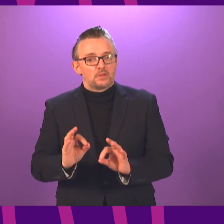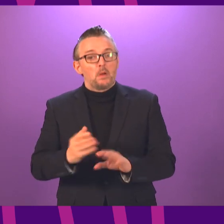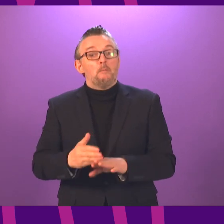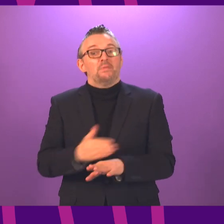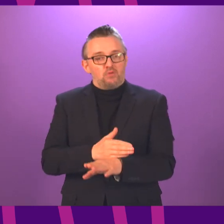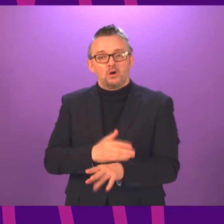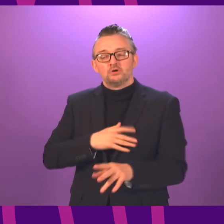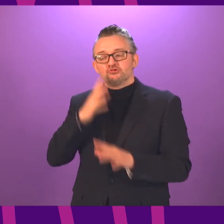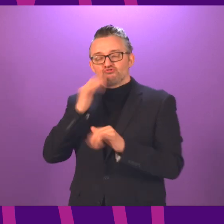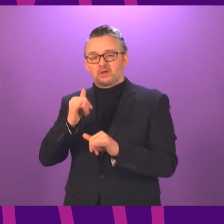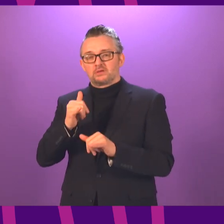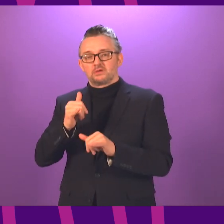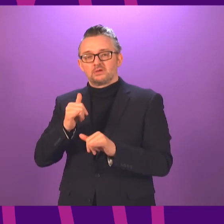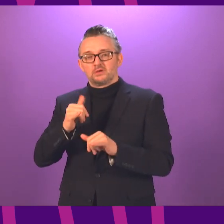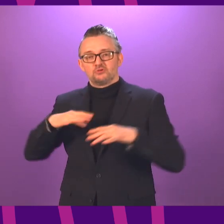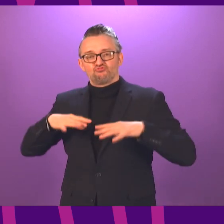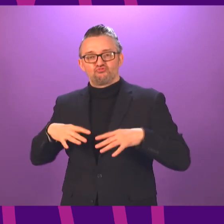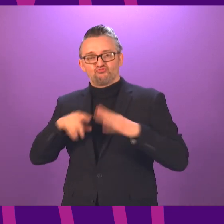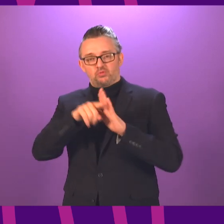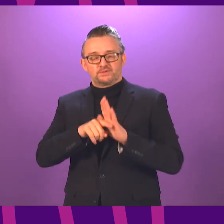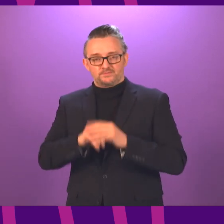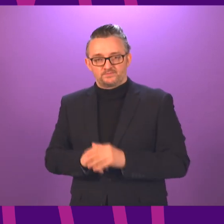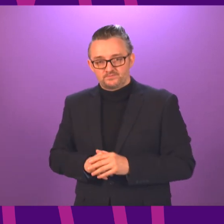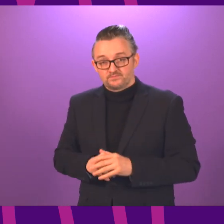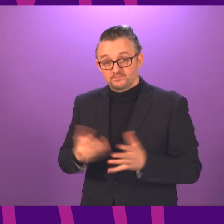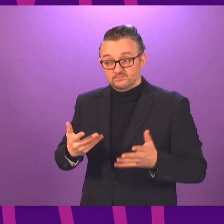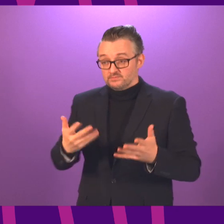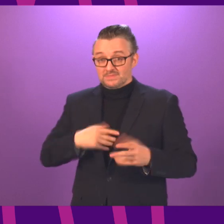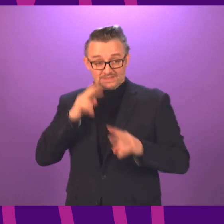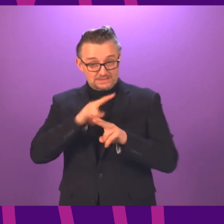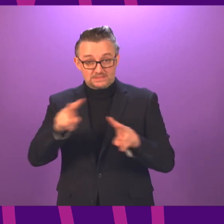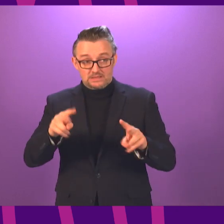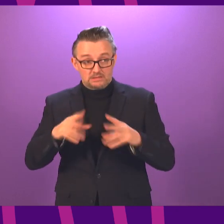In short, I would summarise our current position as extremely positive and promising, and we